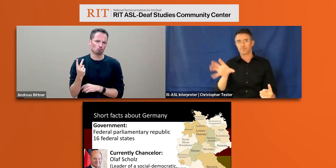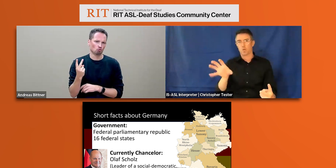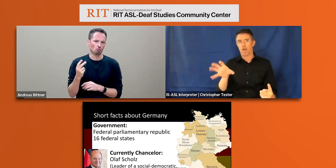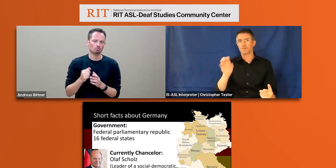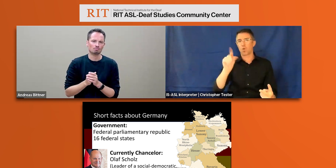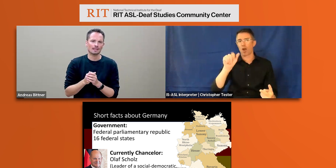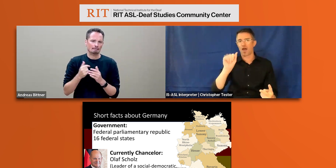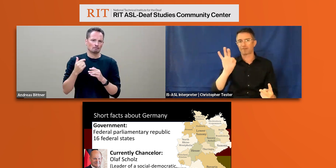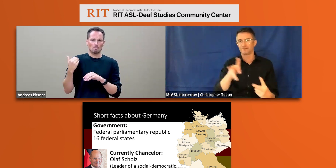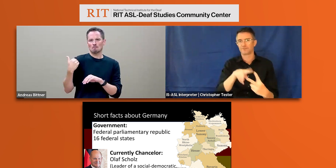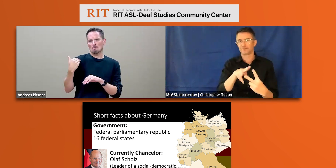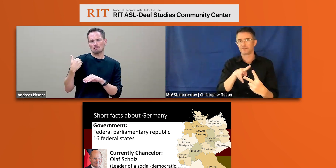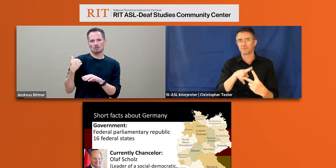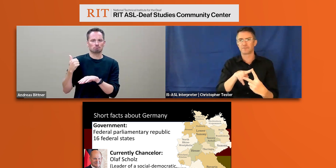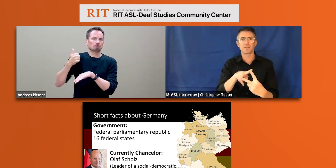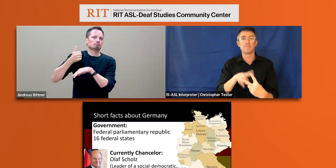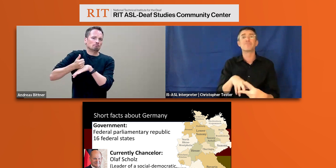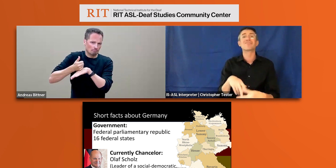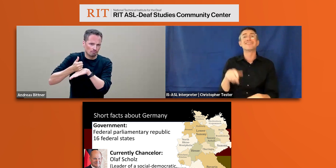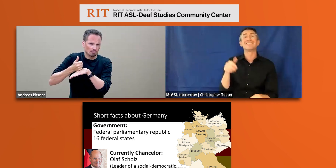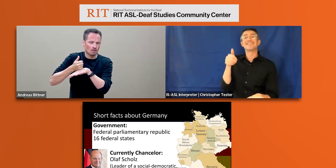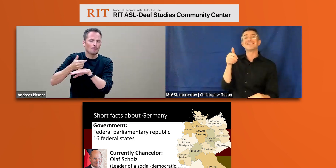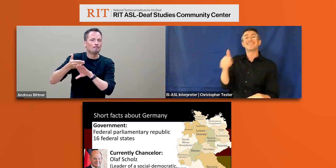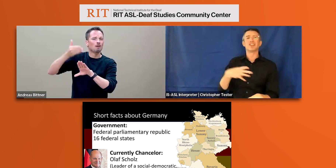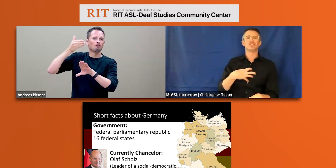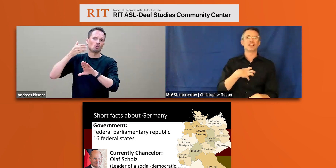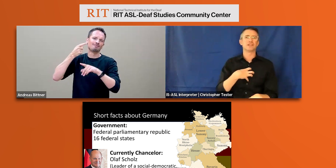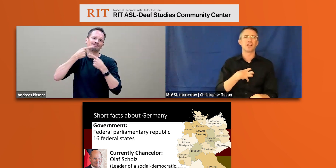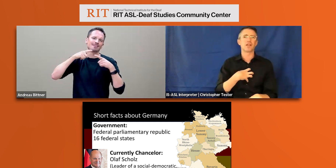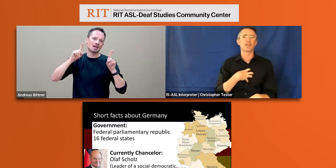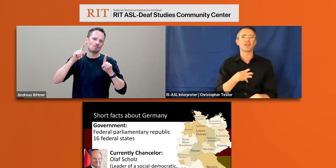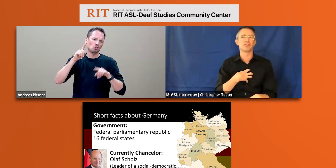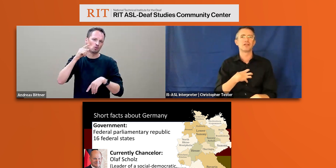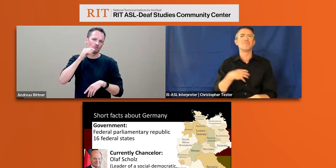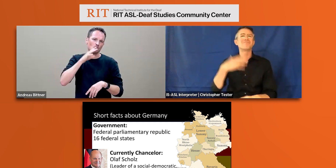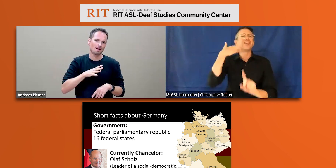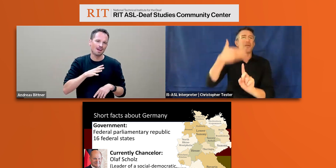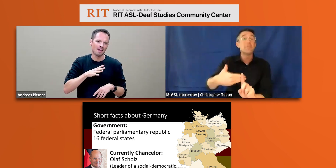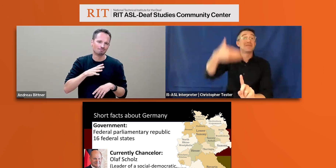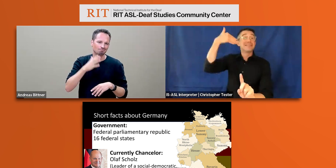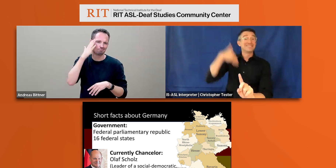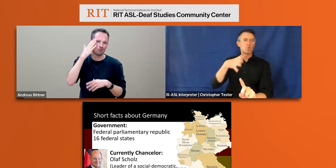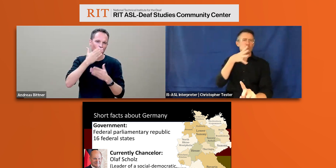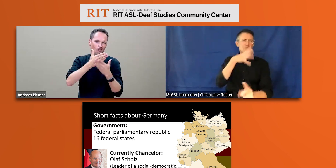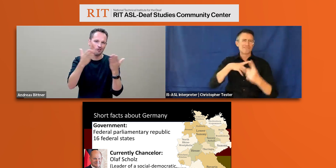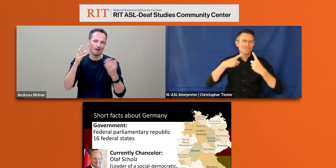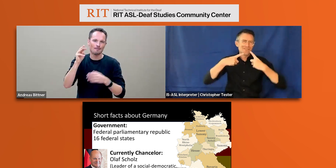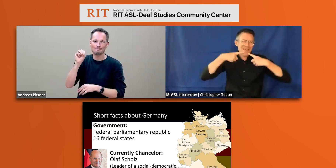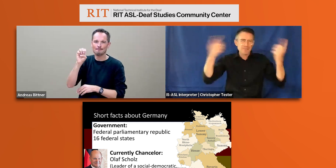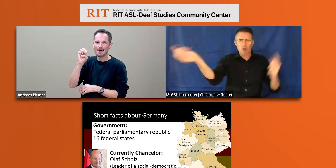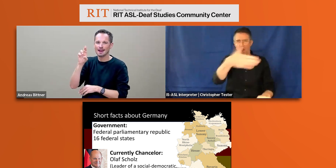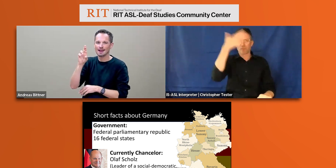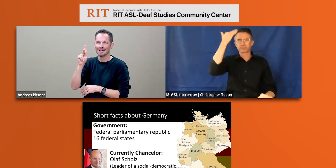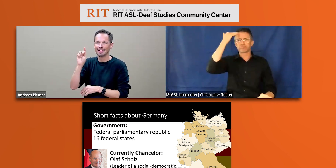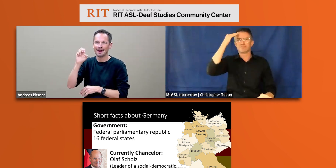There are two ways to sign Olaf and Scholz. And he's the Chancellor.